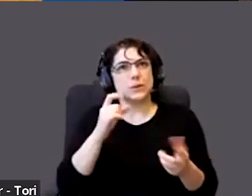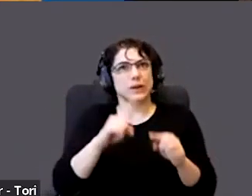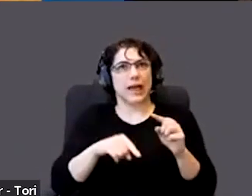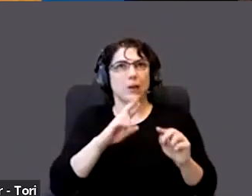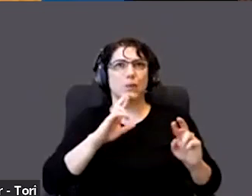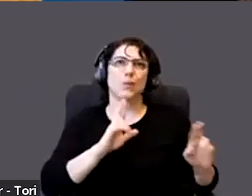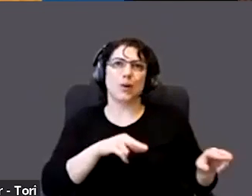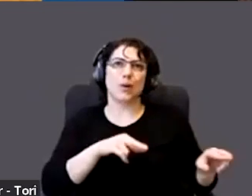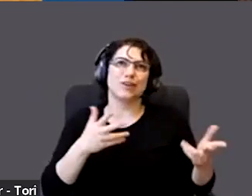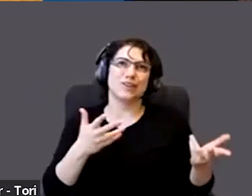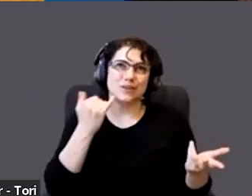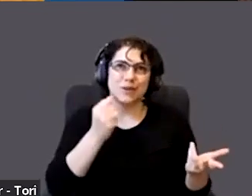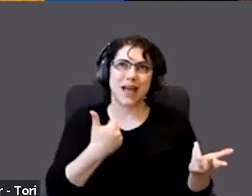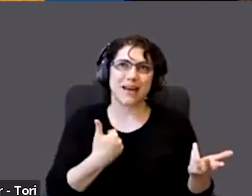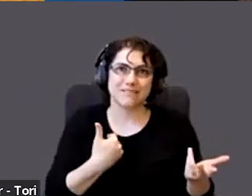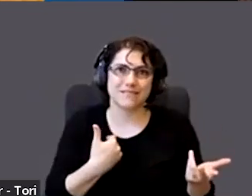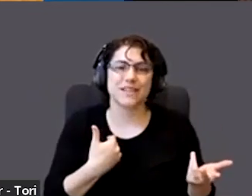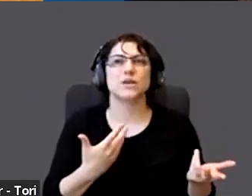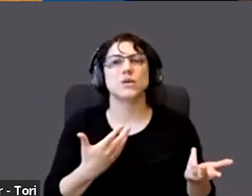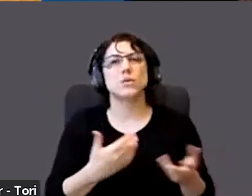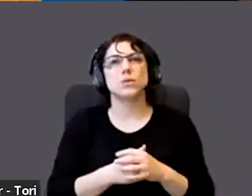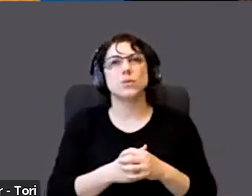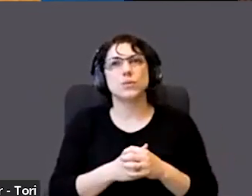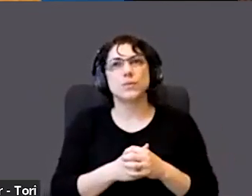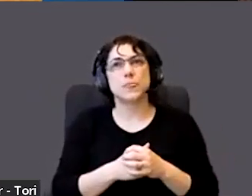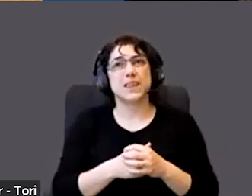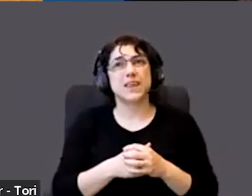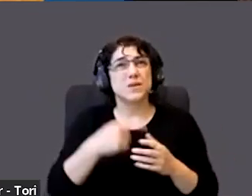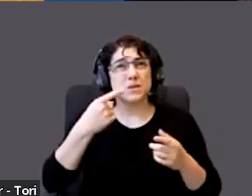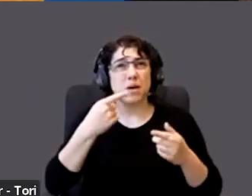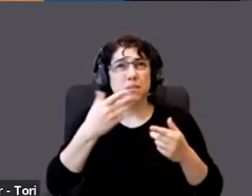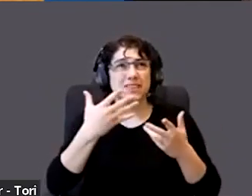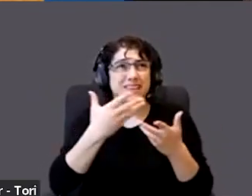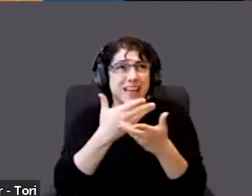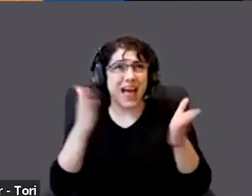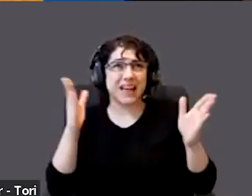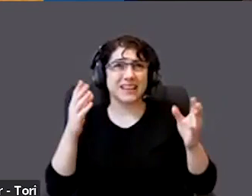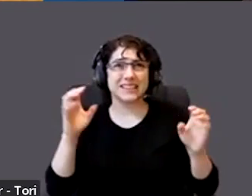after the public health emergency and whether we will have the capacity to report all